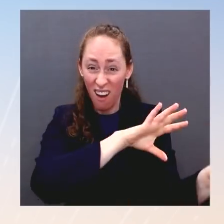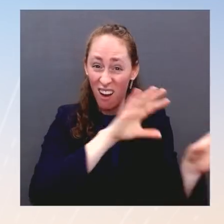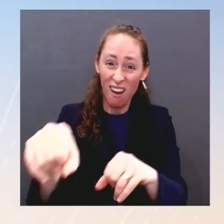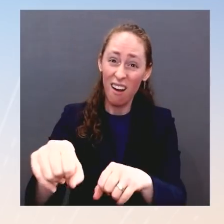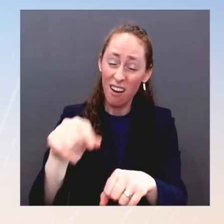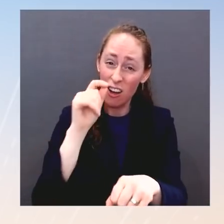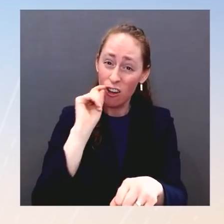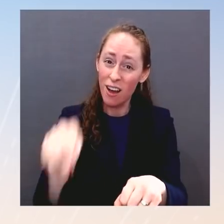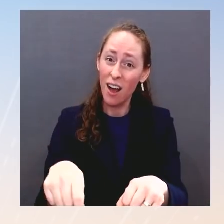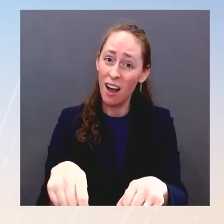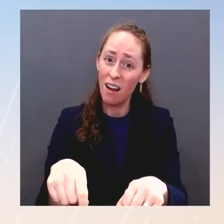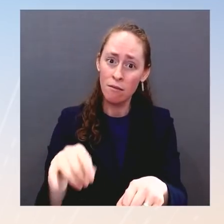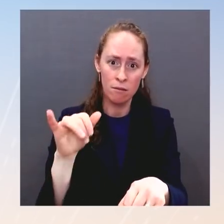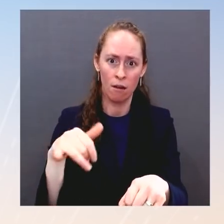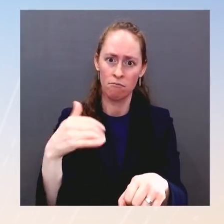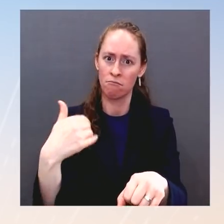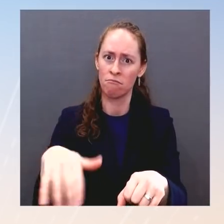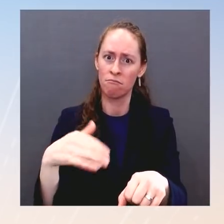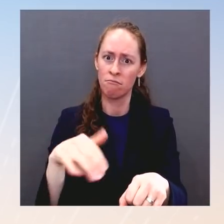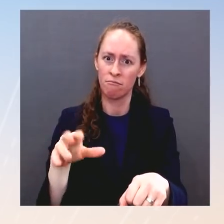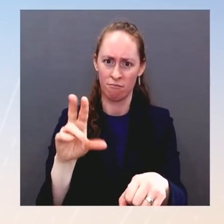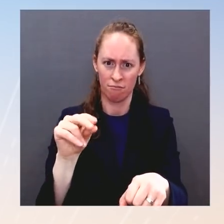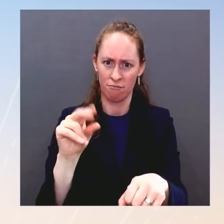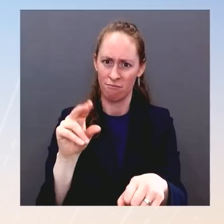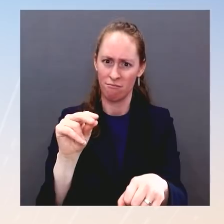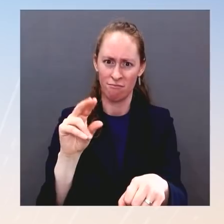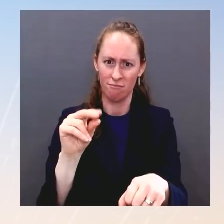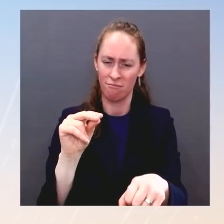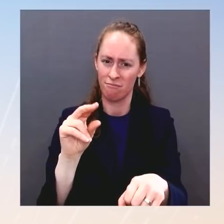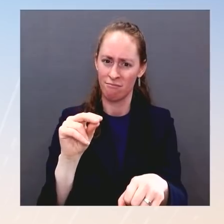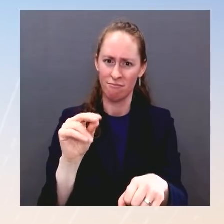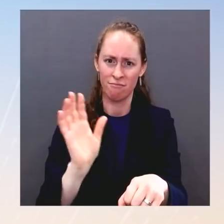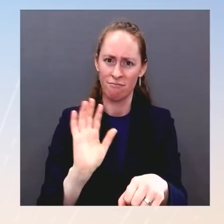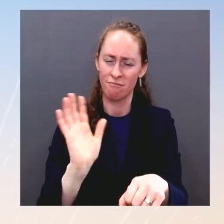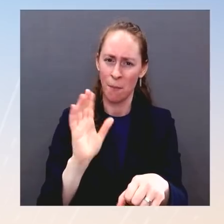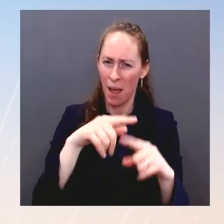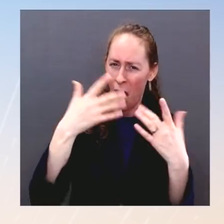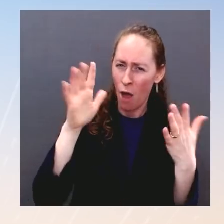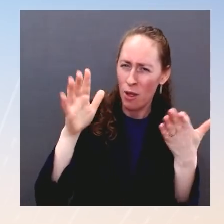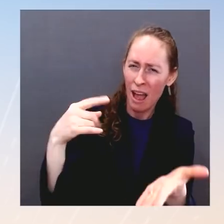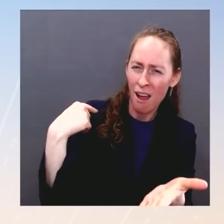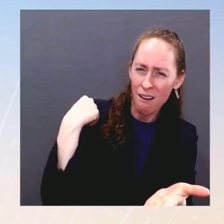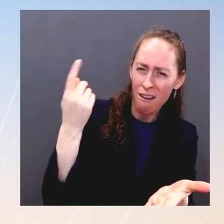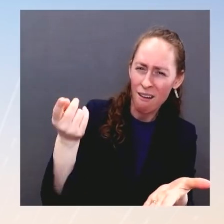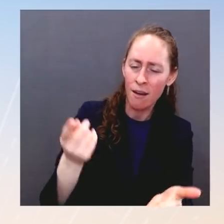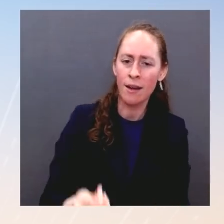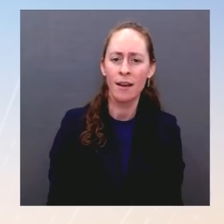where a leader is beginning and in the middle of invading a sovereign country